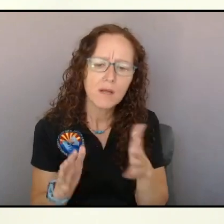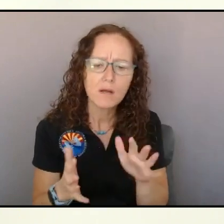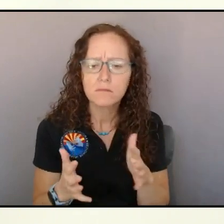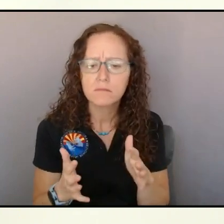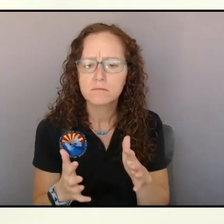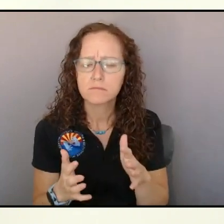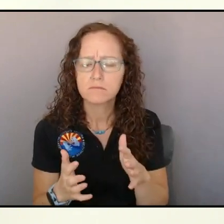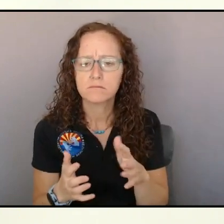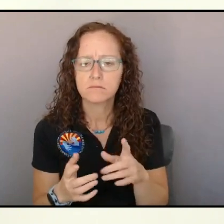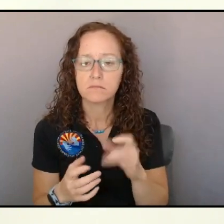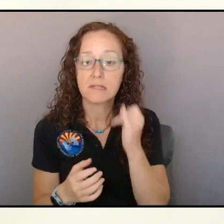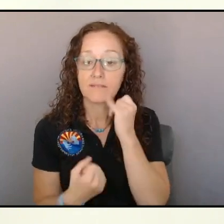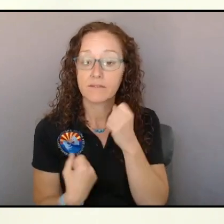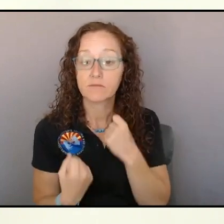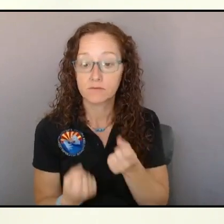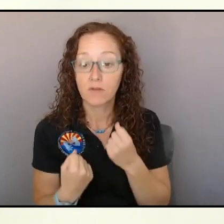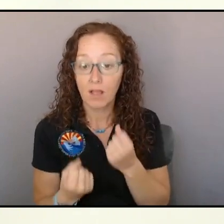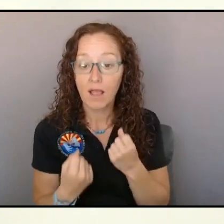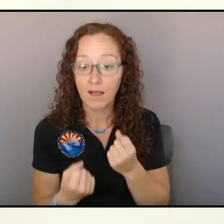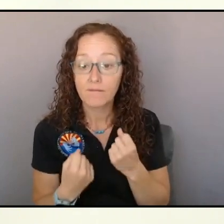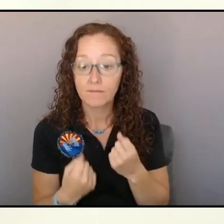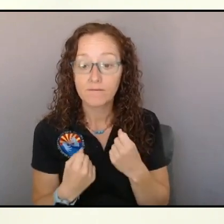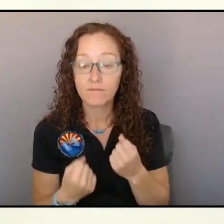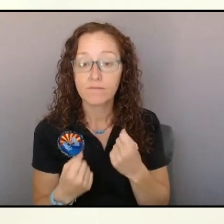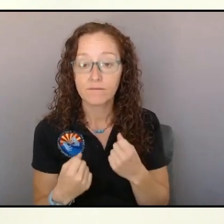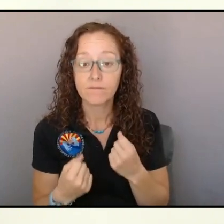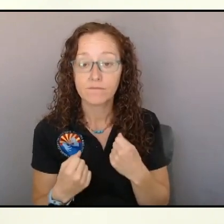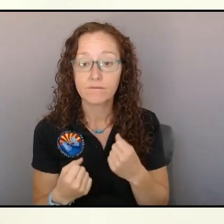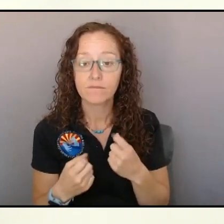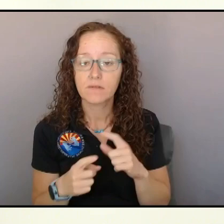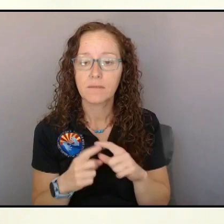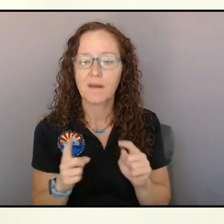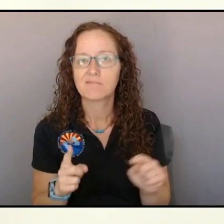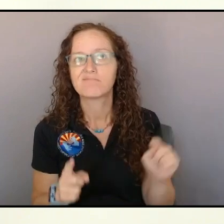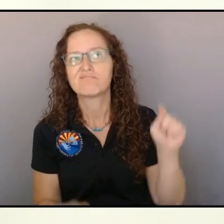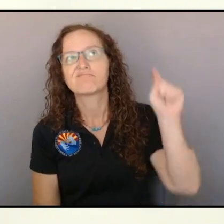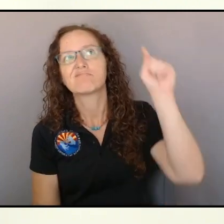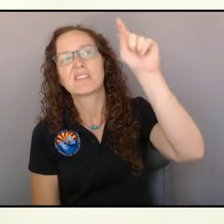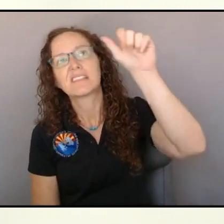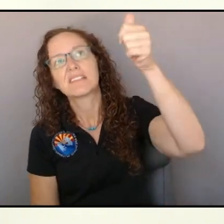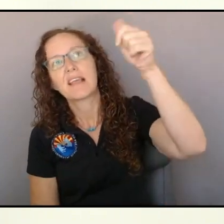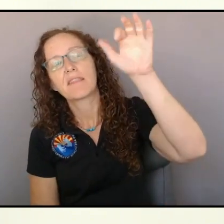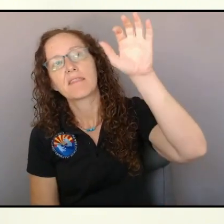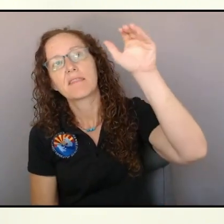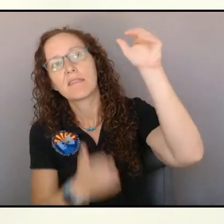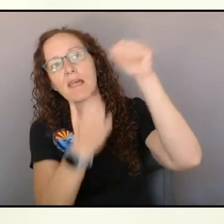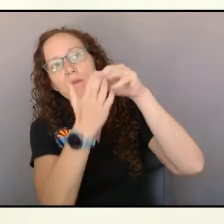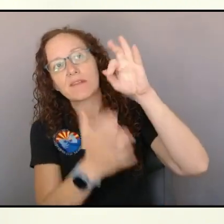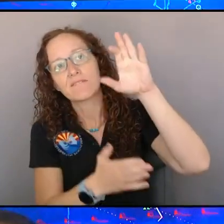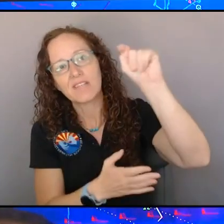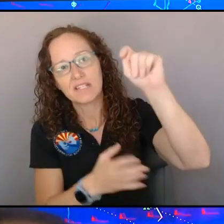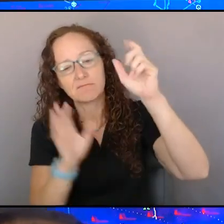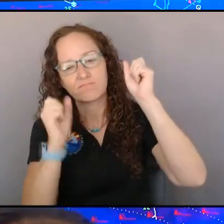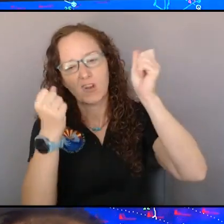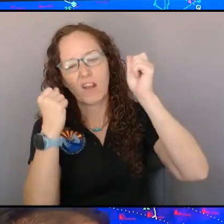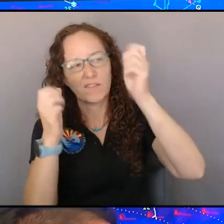interstate except we're driving that in and around 10,000 feet across the atmosphere. So this is going to continue to kind of